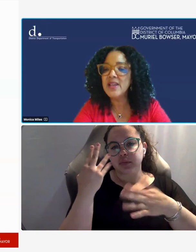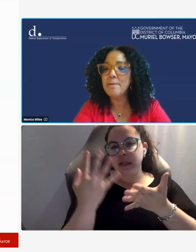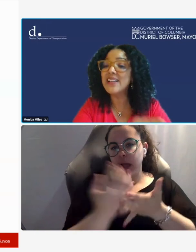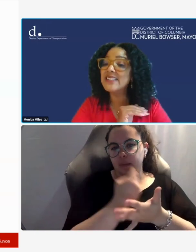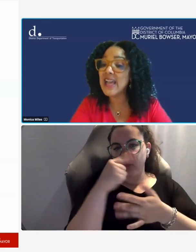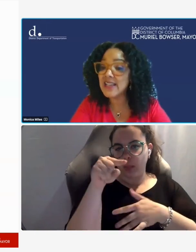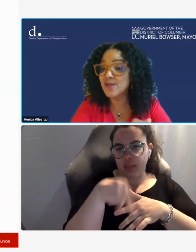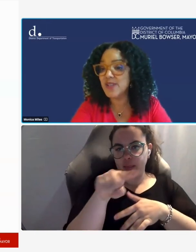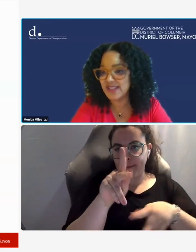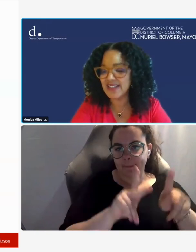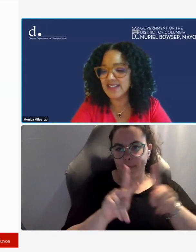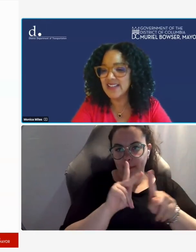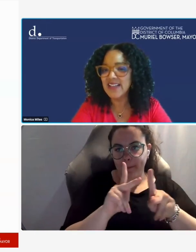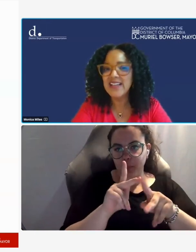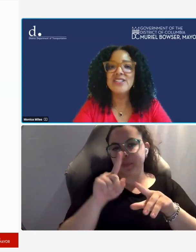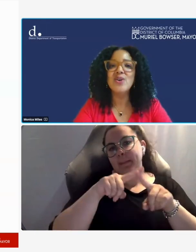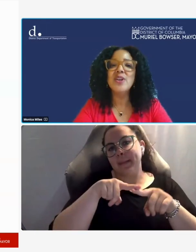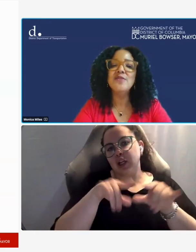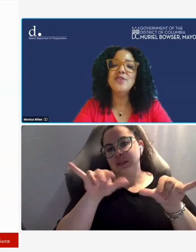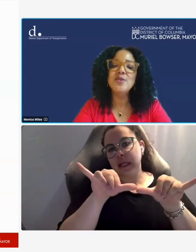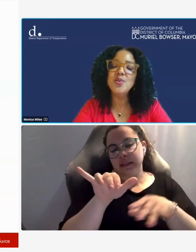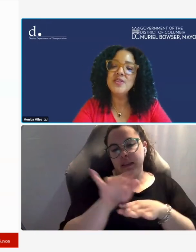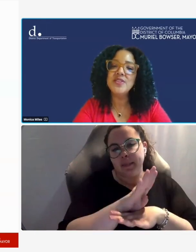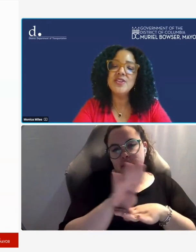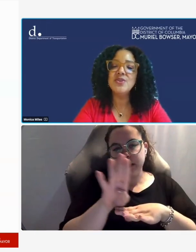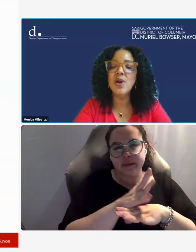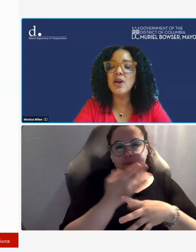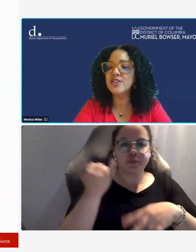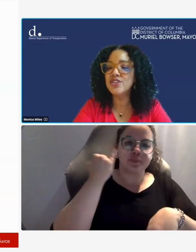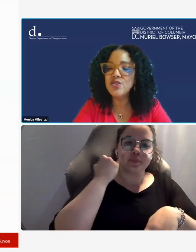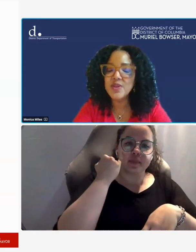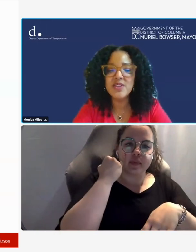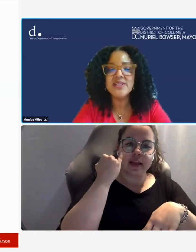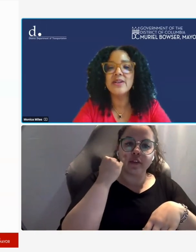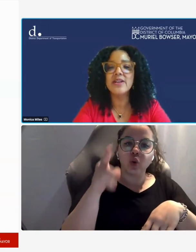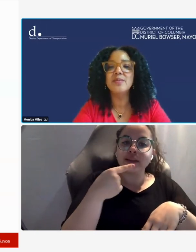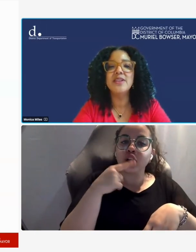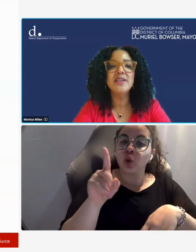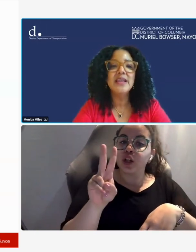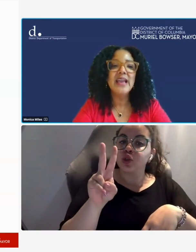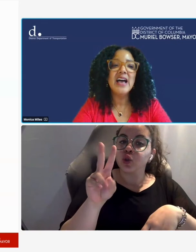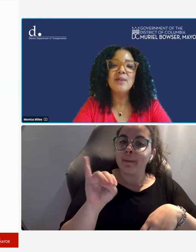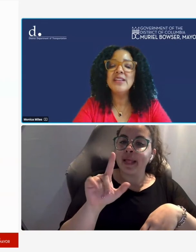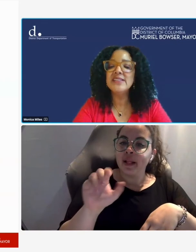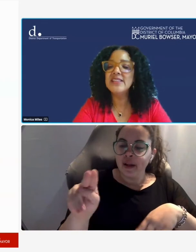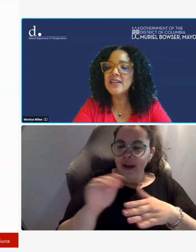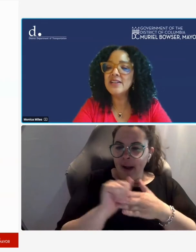by size of business so if you put that you are a two million dollar company um it's not gonna it's